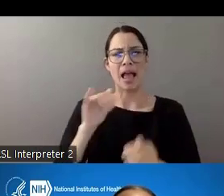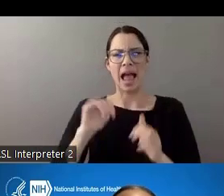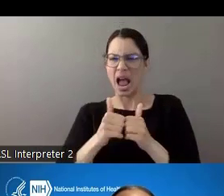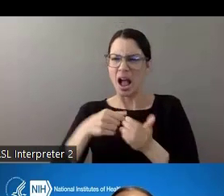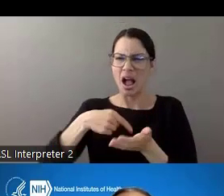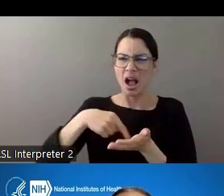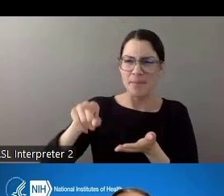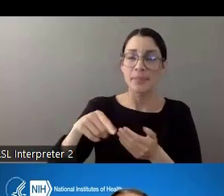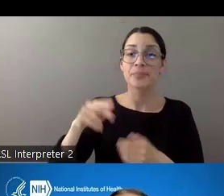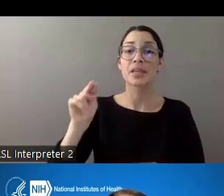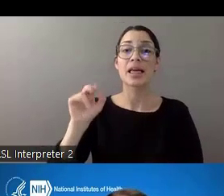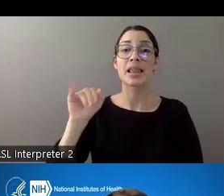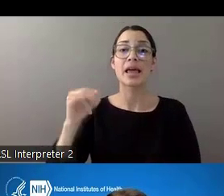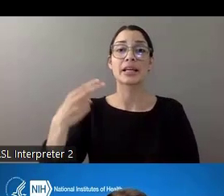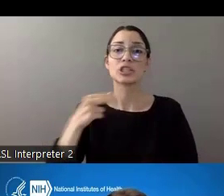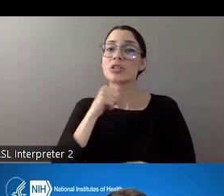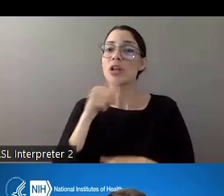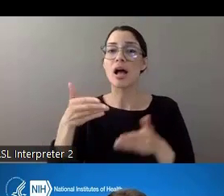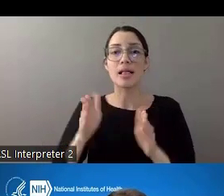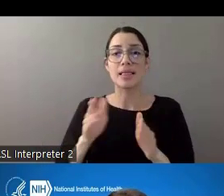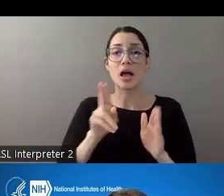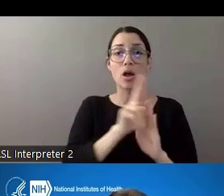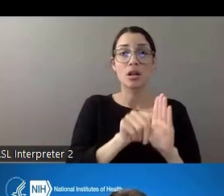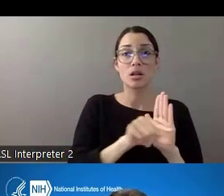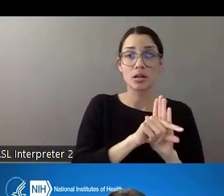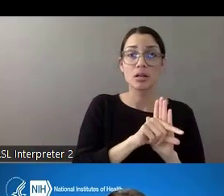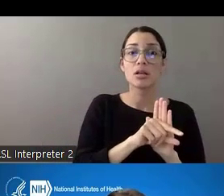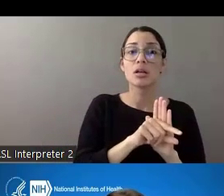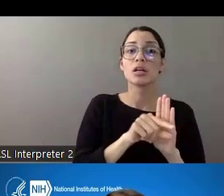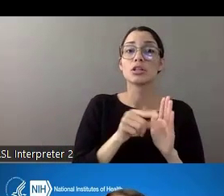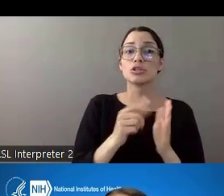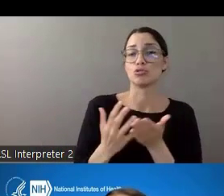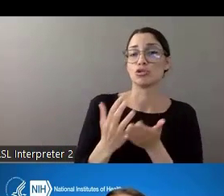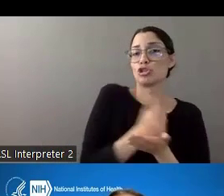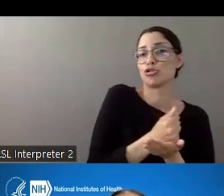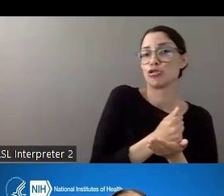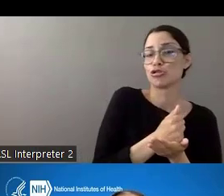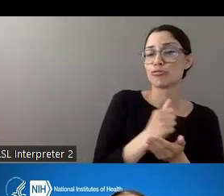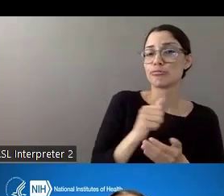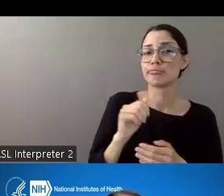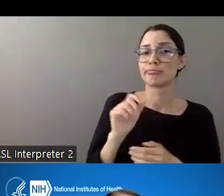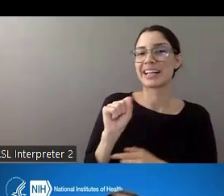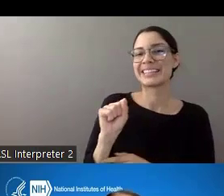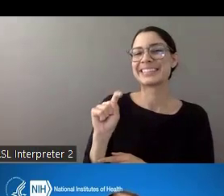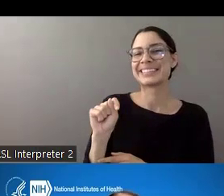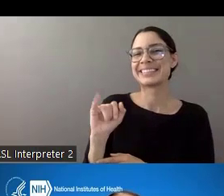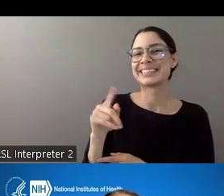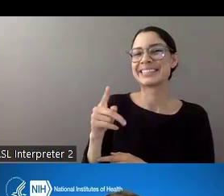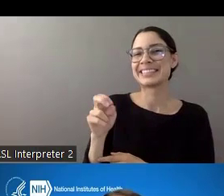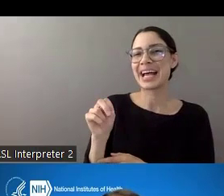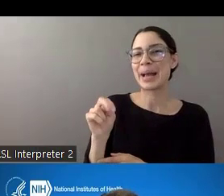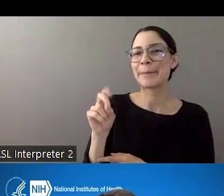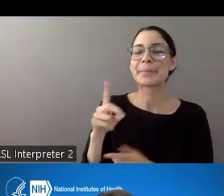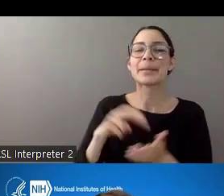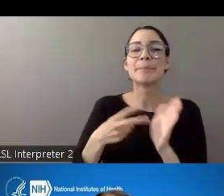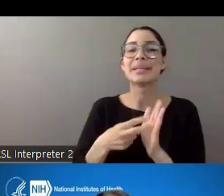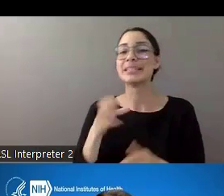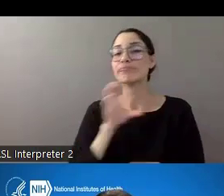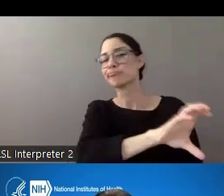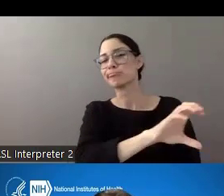NIH does not allow undergraduates to be paid a stipend. A stipend is where you say "Okay, I'll pay an undergraduate $5,000 for the whole summer."